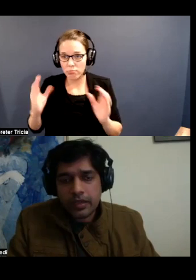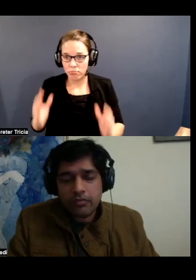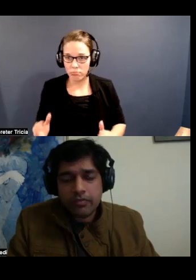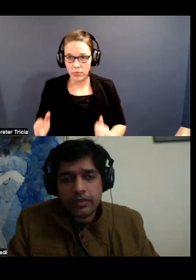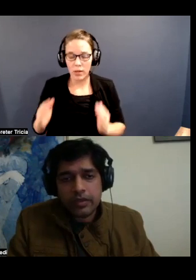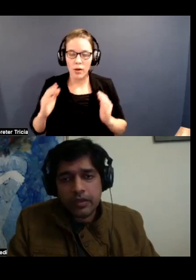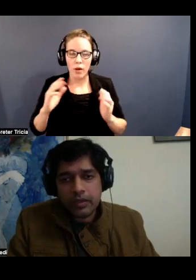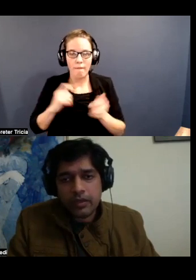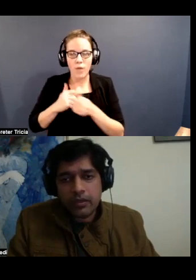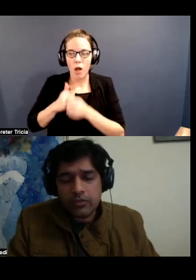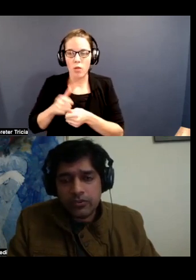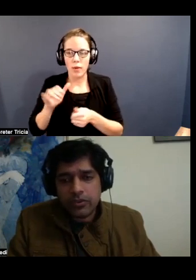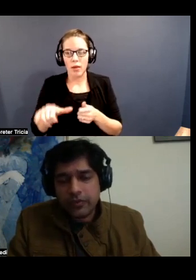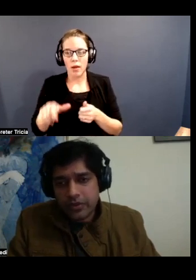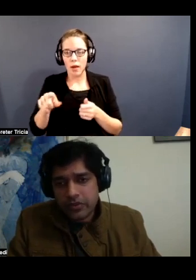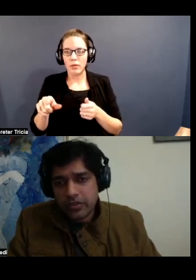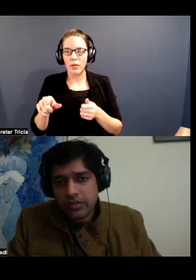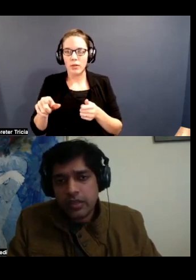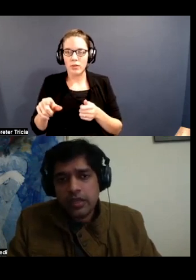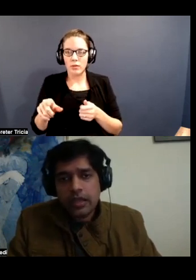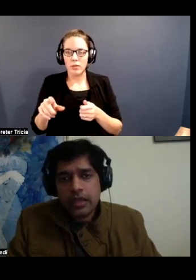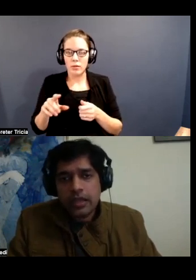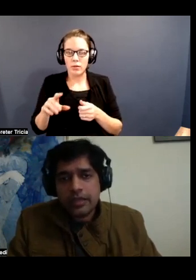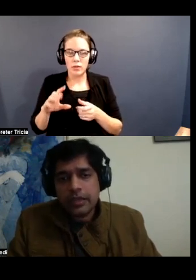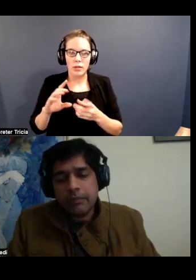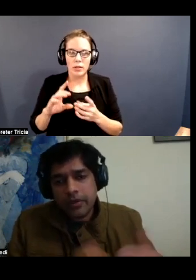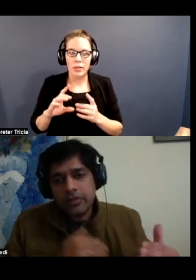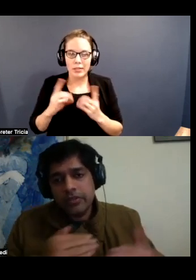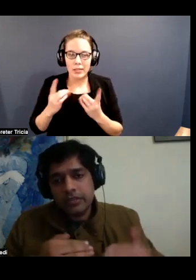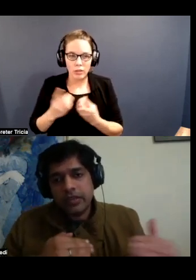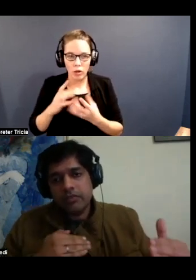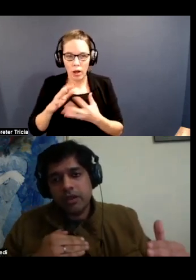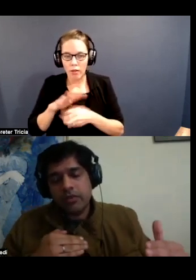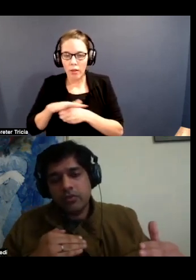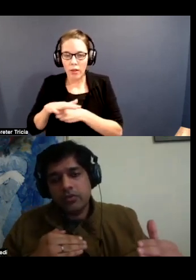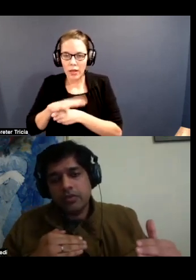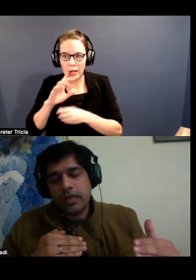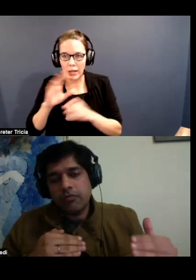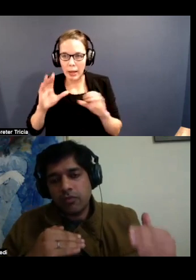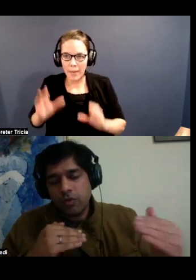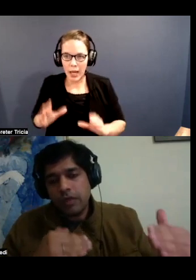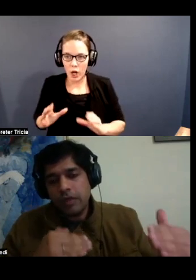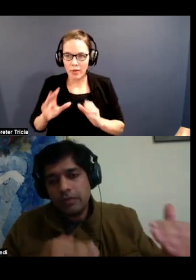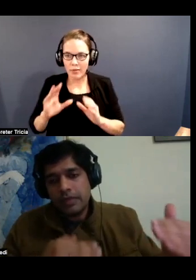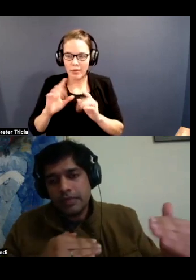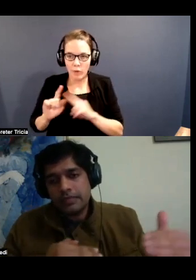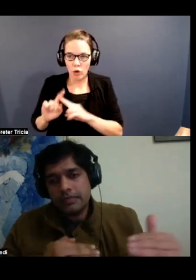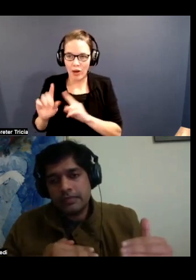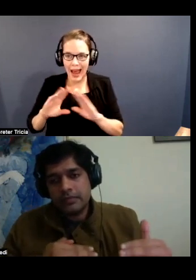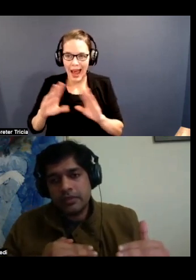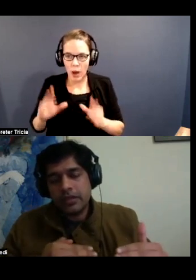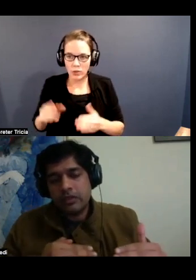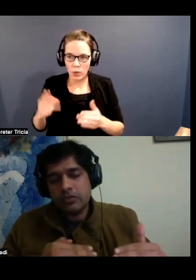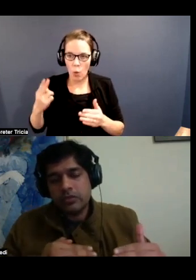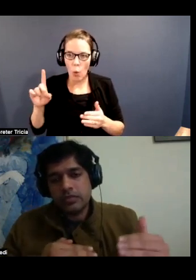a logistic regression and compare these kinds of puzzles. And what I mean by LTSS disability households.